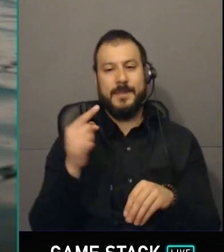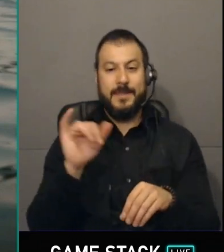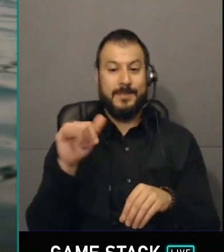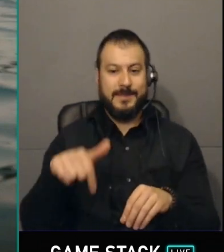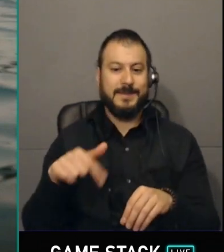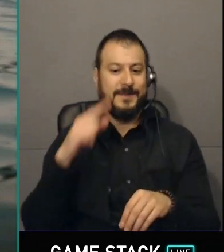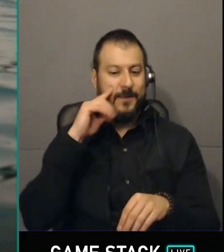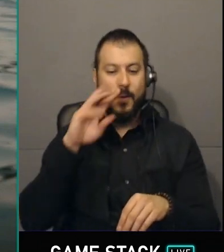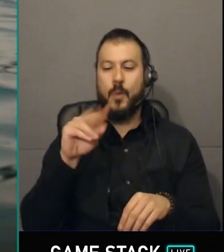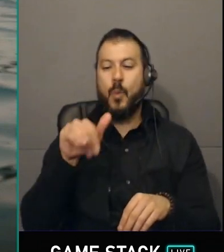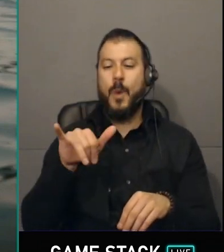guidance in a game.